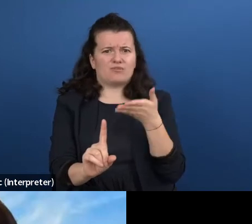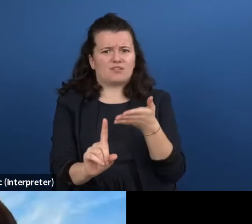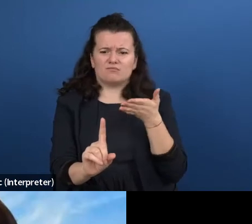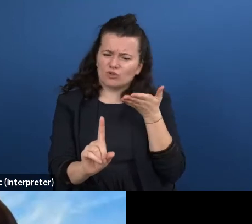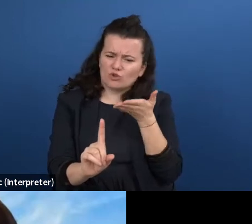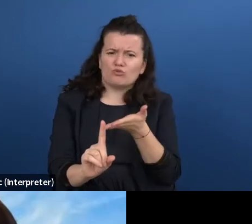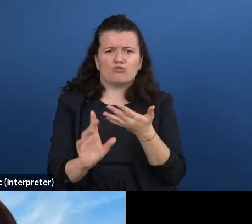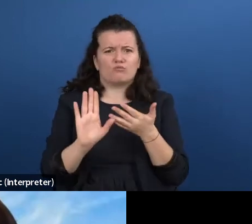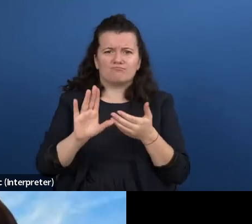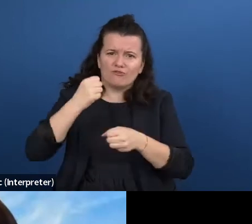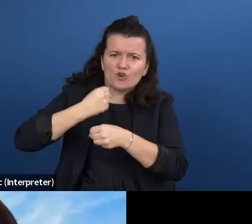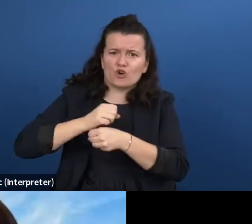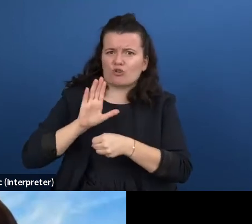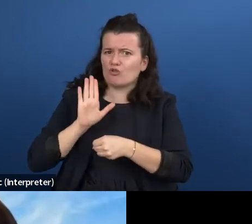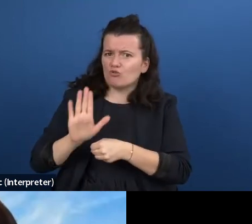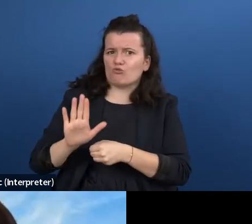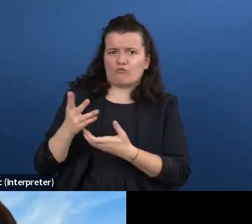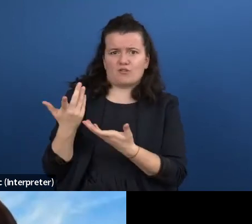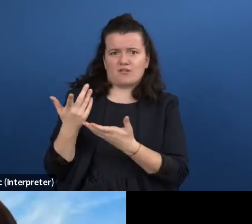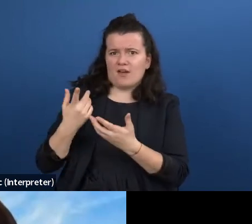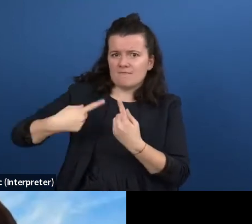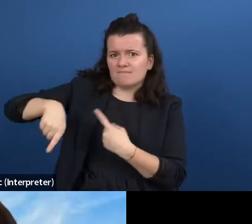to raise awareness about this reality,